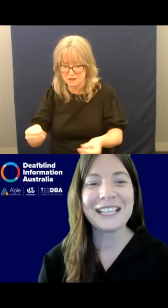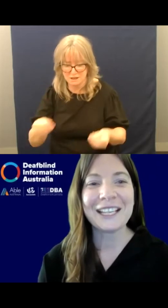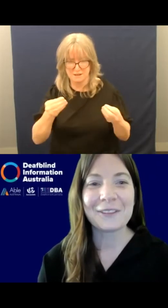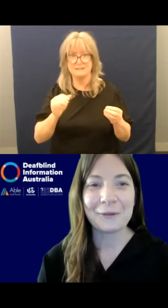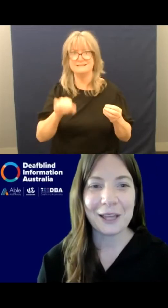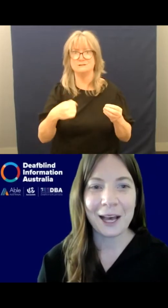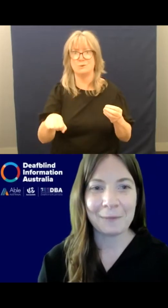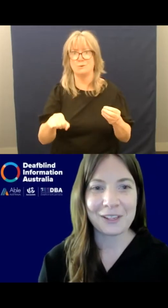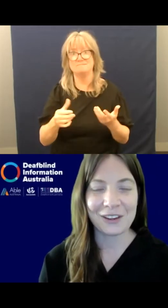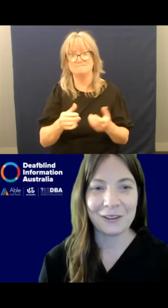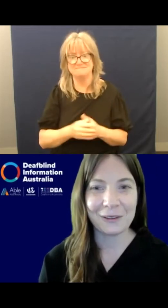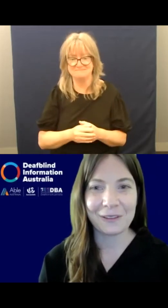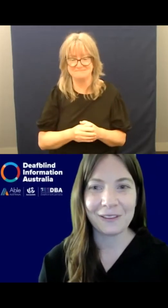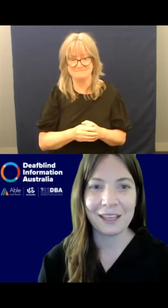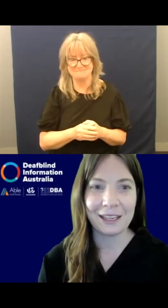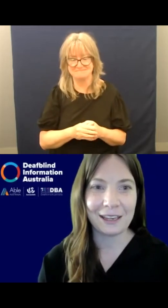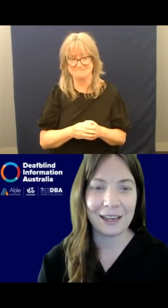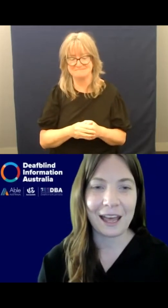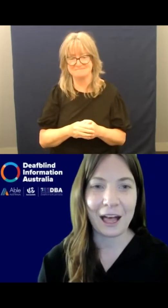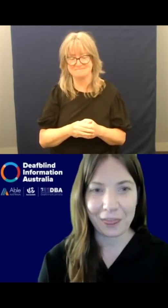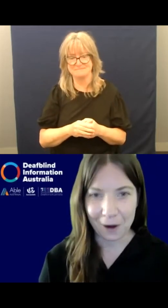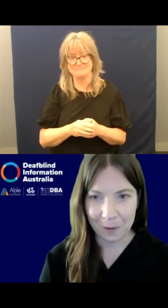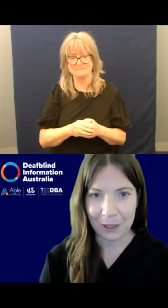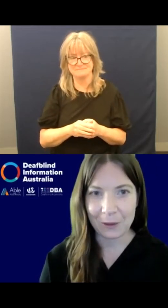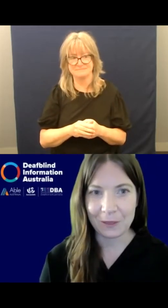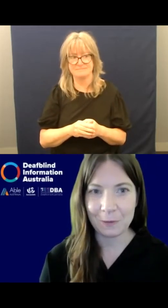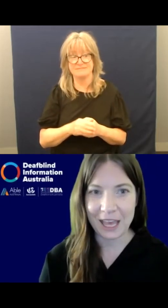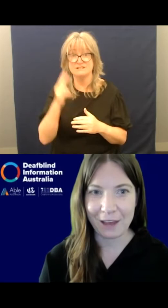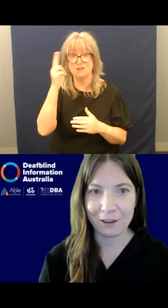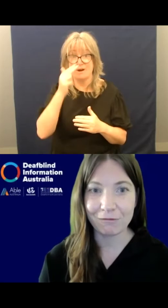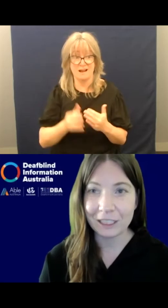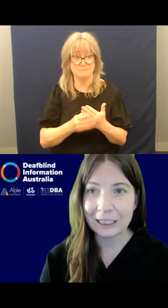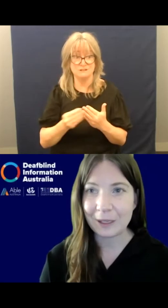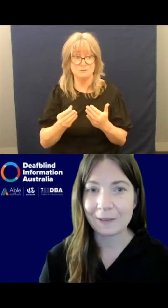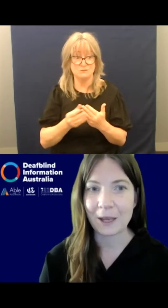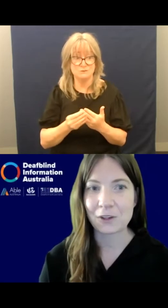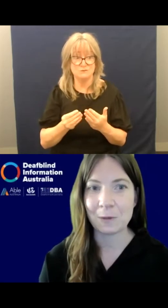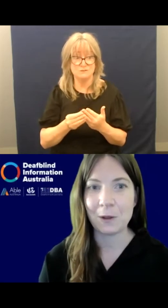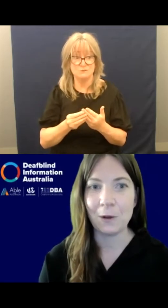So with art materials in art therapy, we have a really big spectrum called